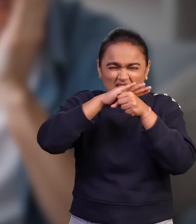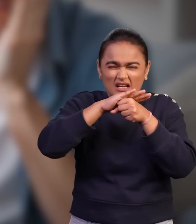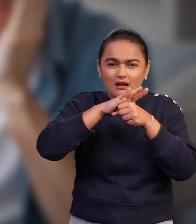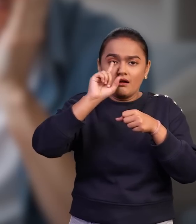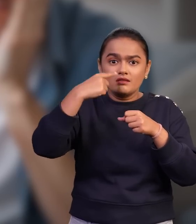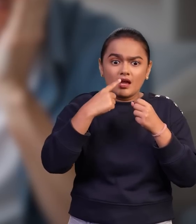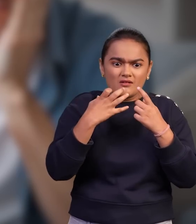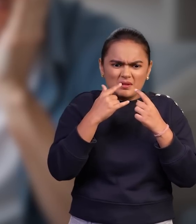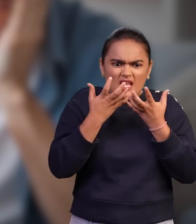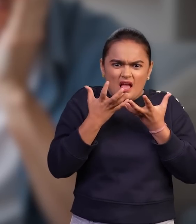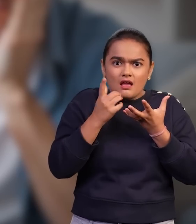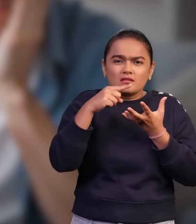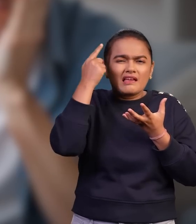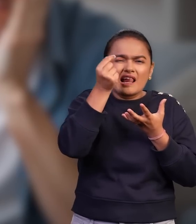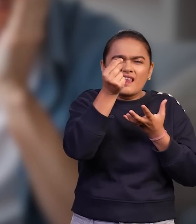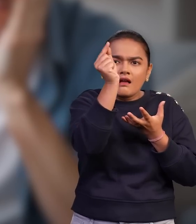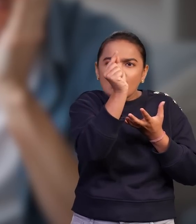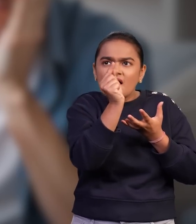which may sometimes lead to micro cracks.